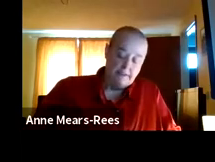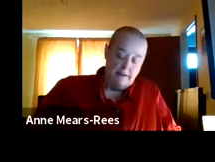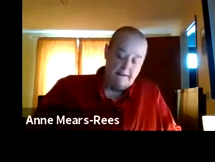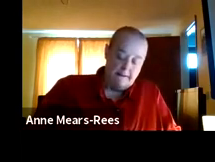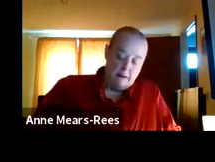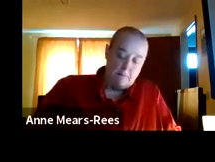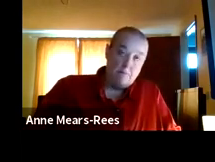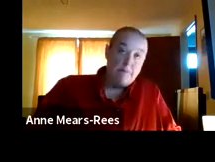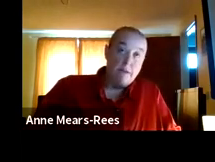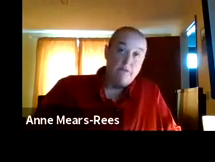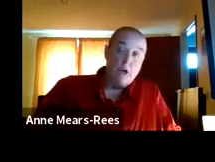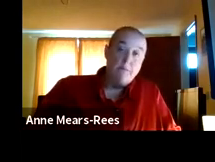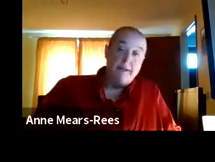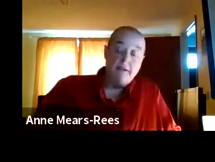Anne Mears-Rees: and her human needs were met.